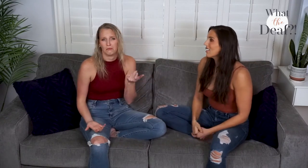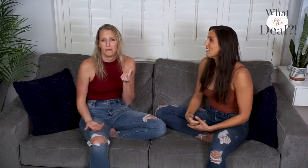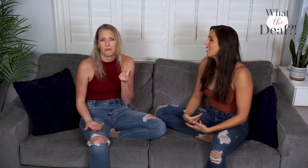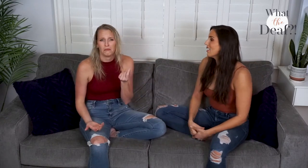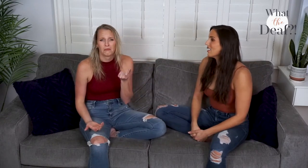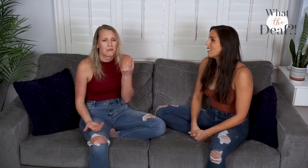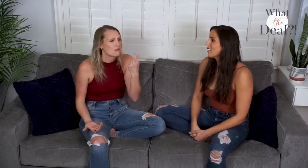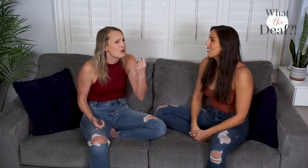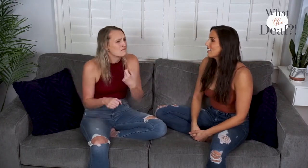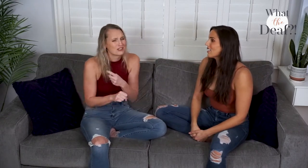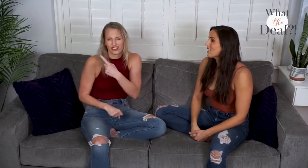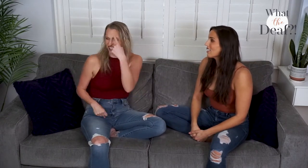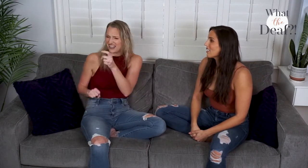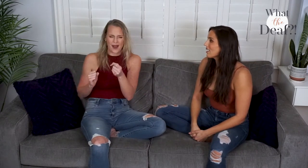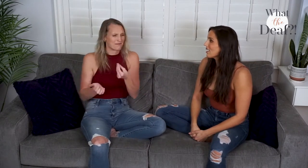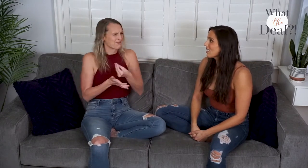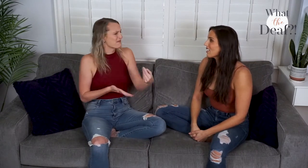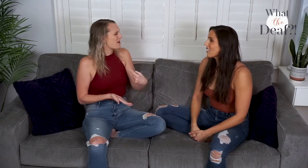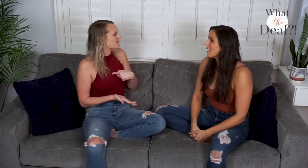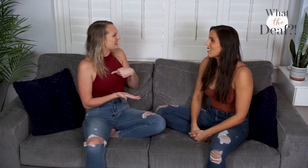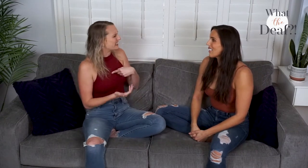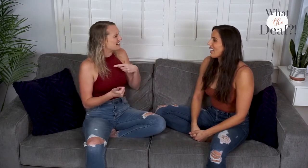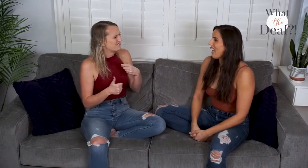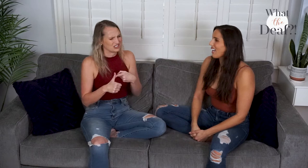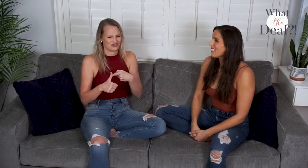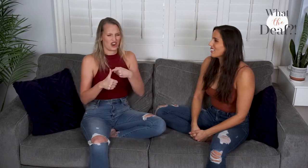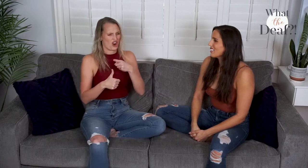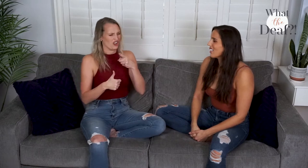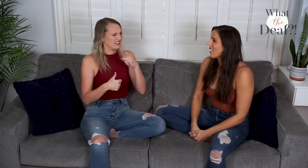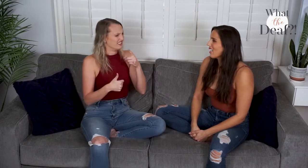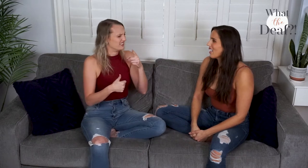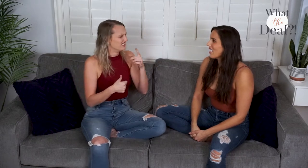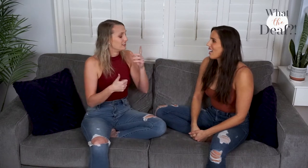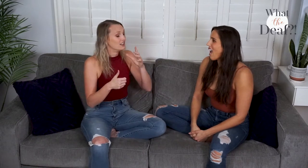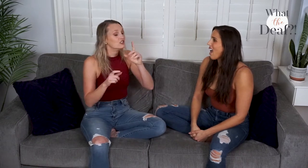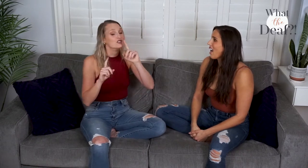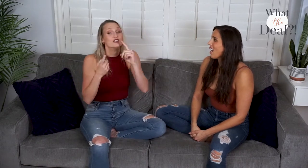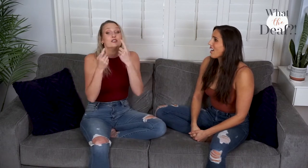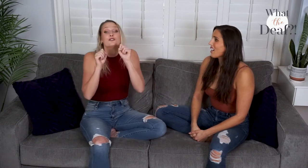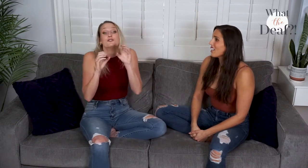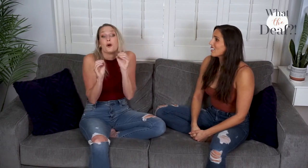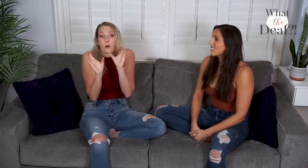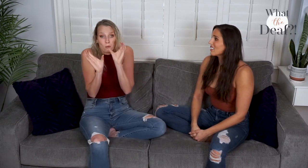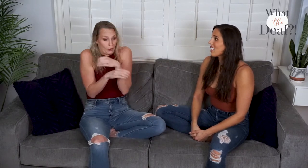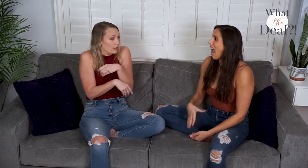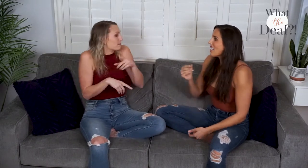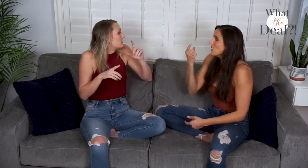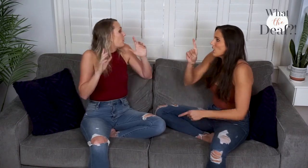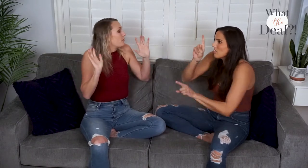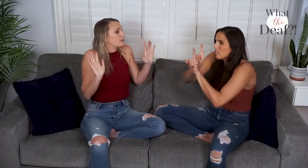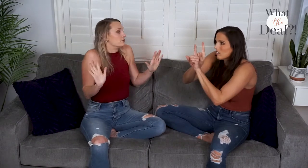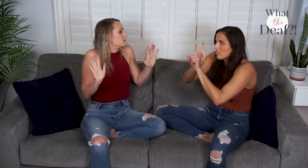I mean, what do you– what makes you think that you can buy me?! Like first of all... And it just… it was just the weirdest thing.